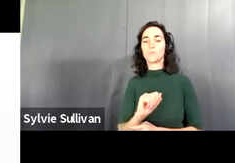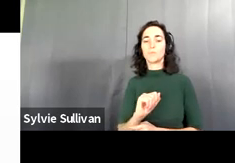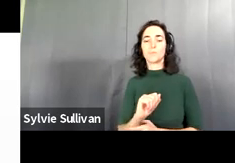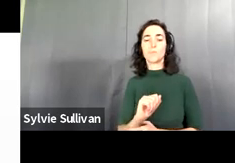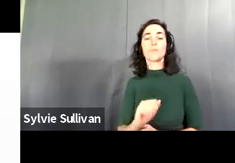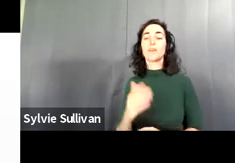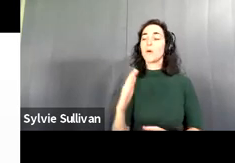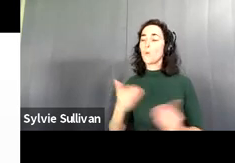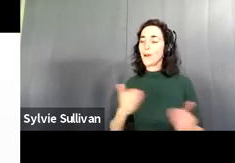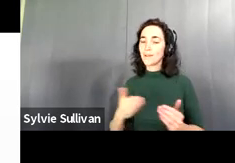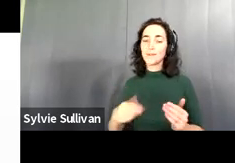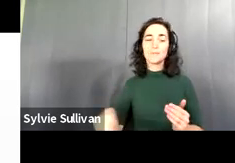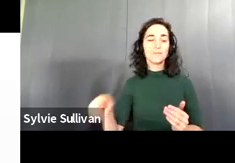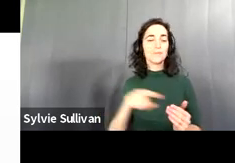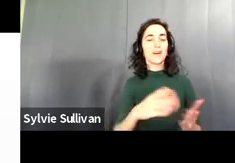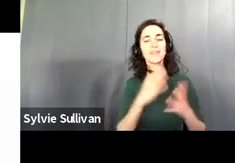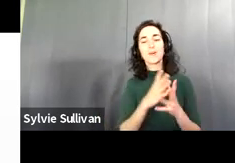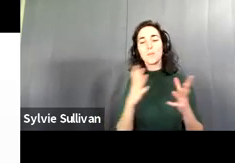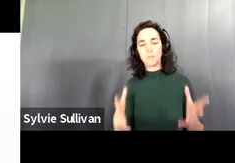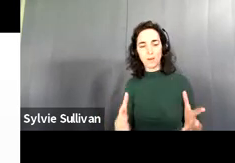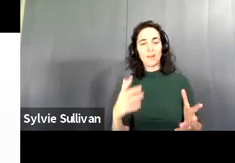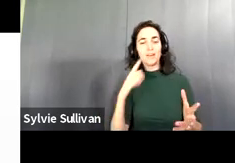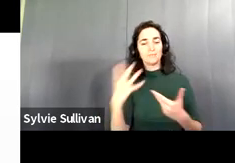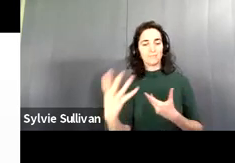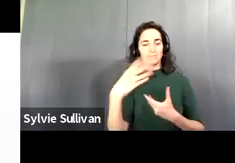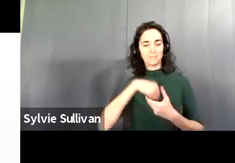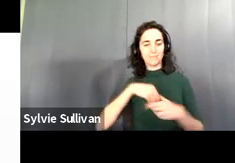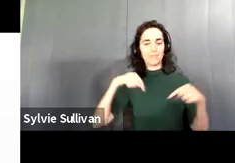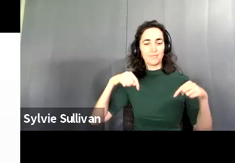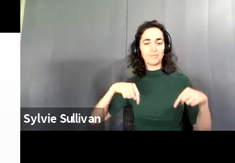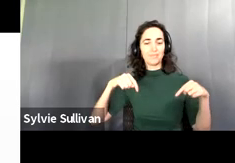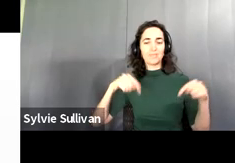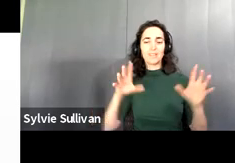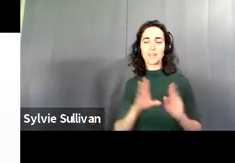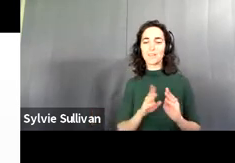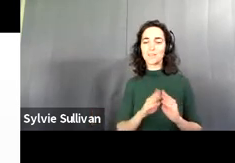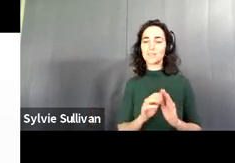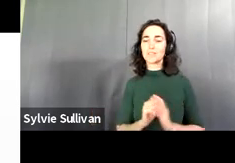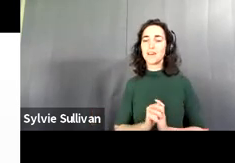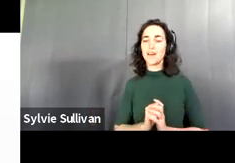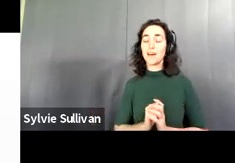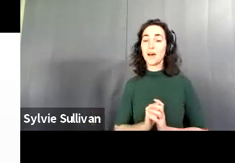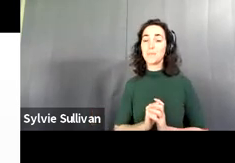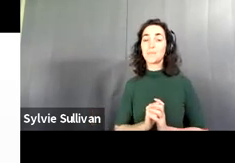So Welcome ladies thank you so much for agreeing to participate in this conference.